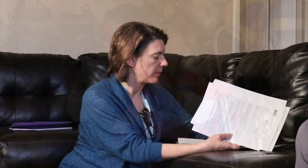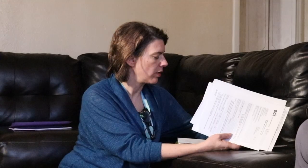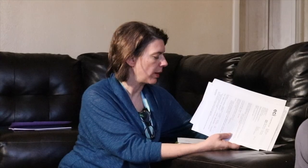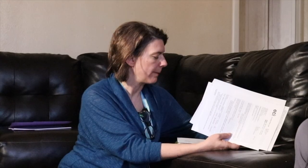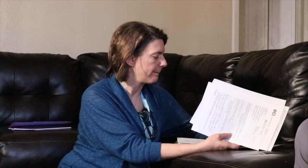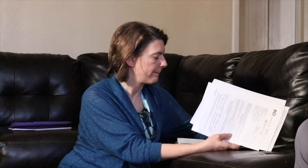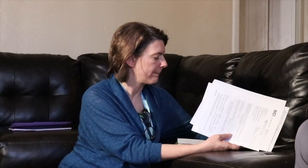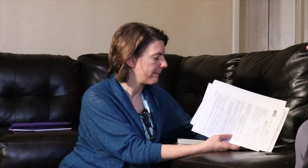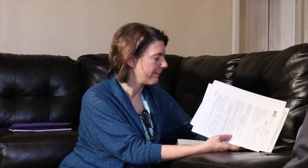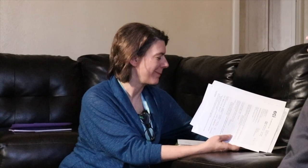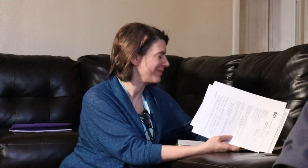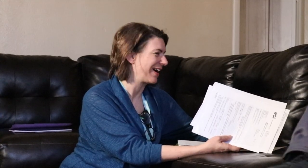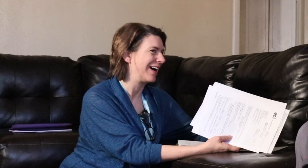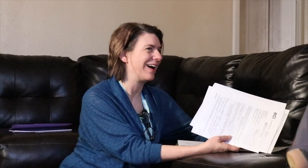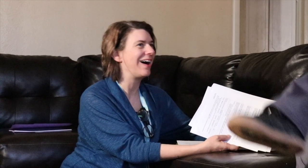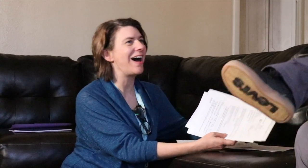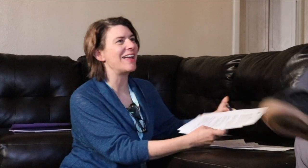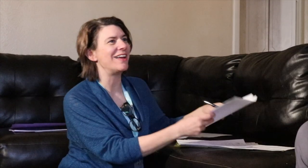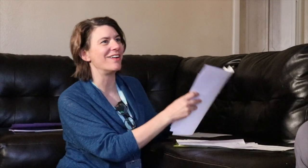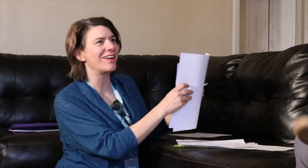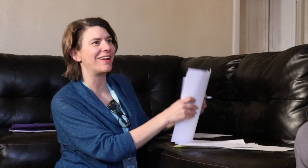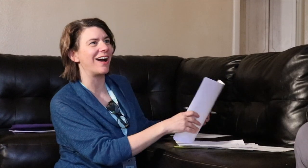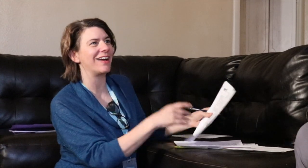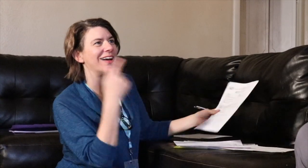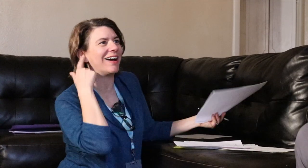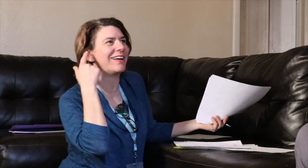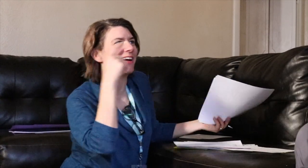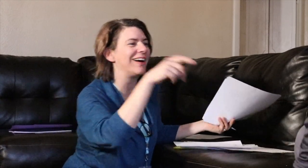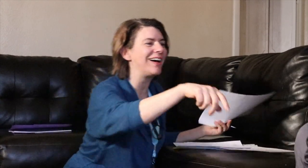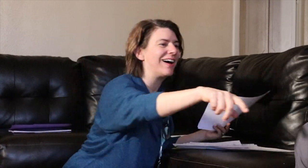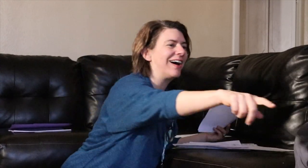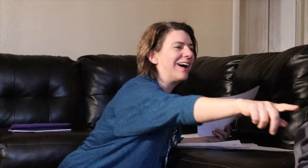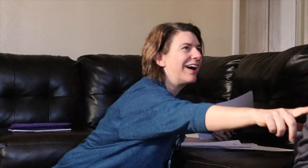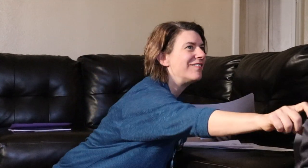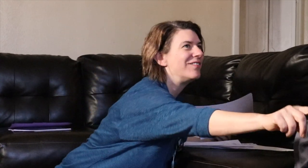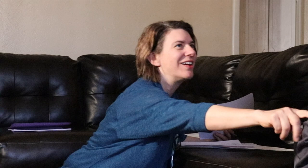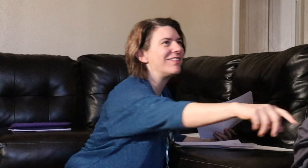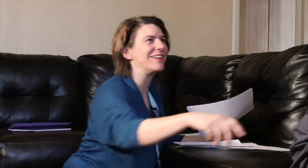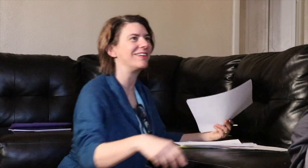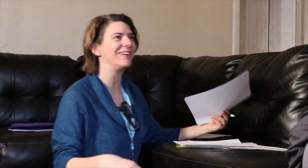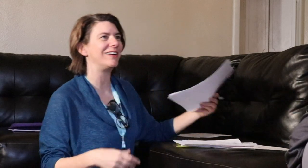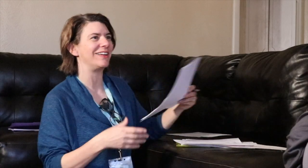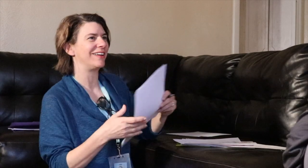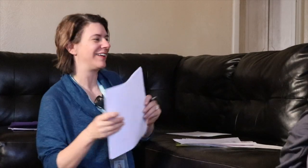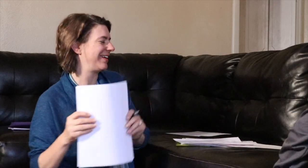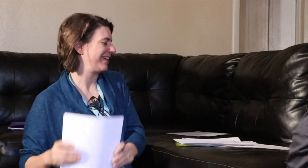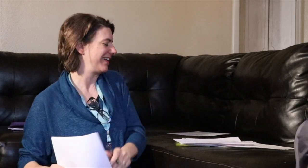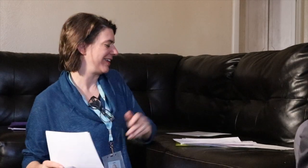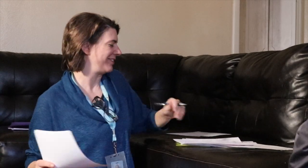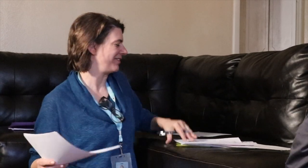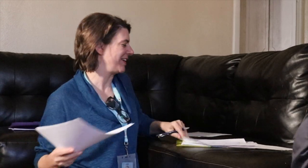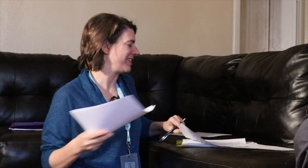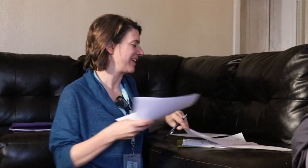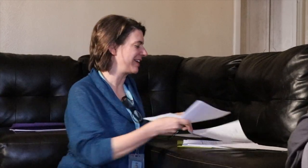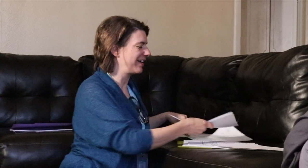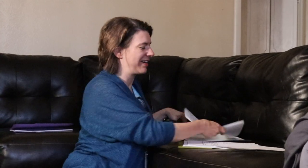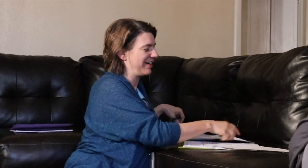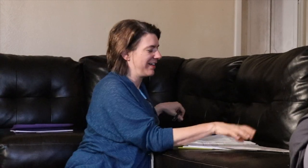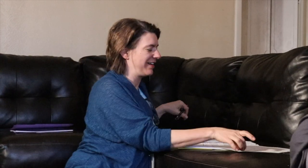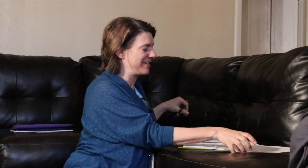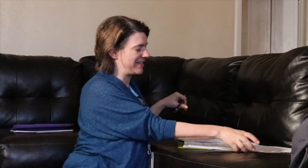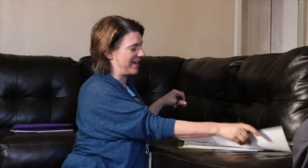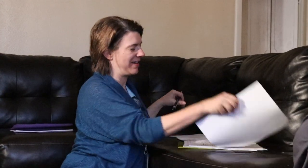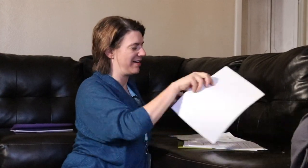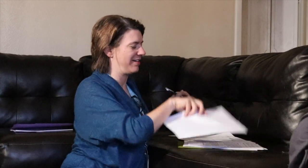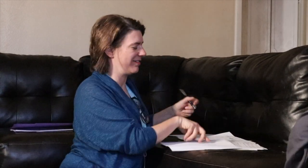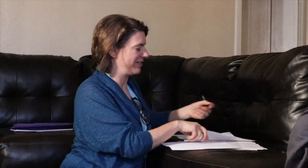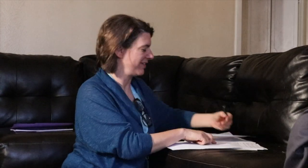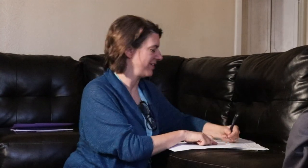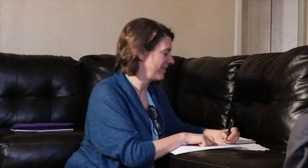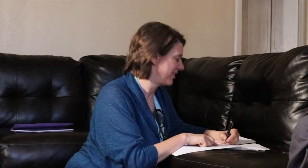Gah, gah, gah...Oh, I hear gah, gah, gah, very good! Making that gah, gah, gah sound.